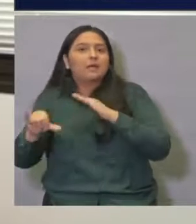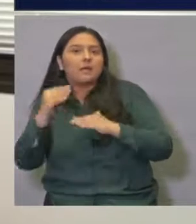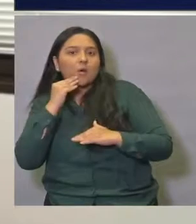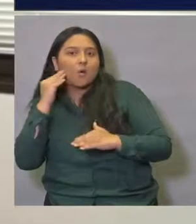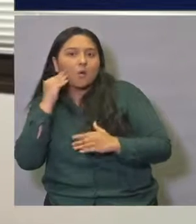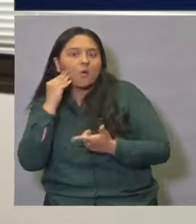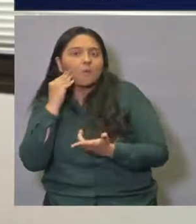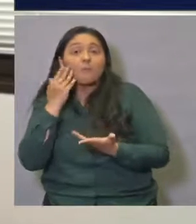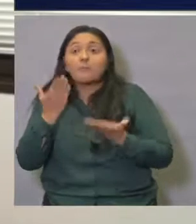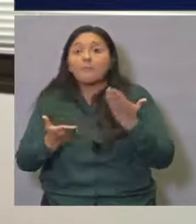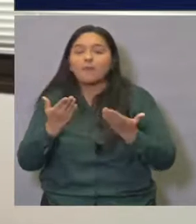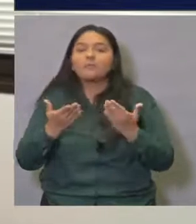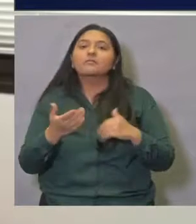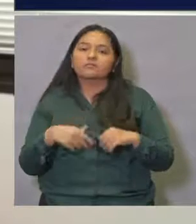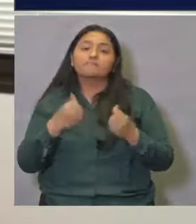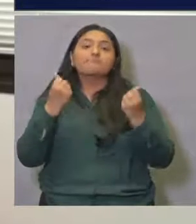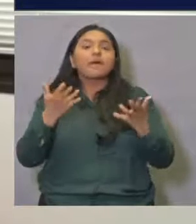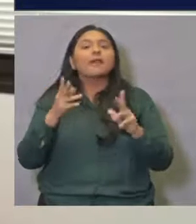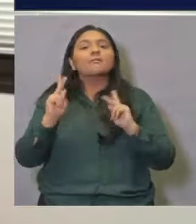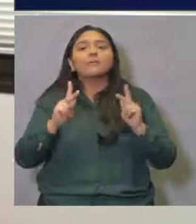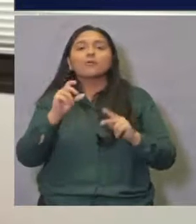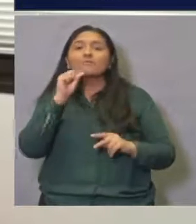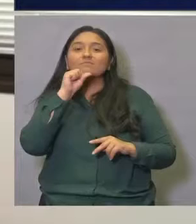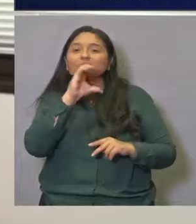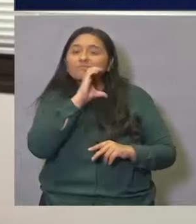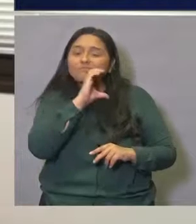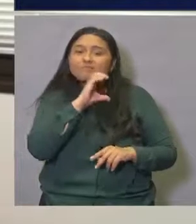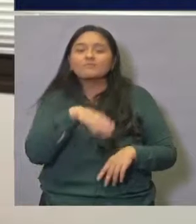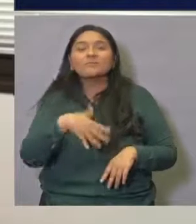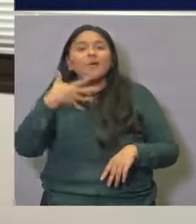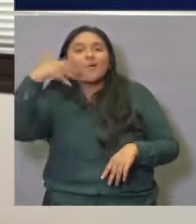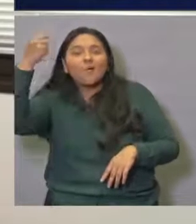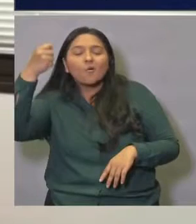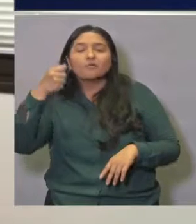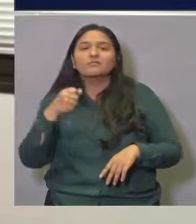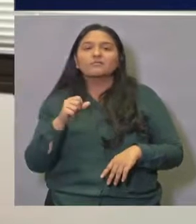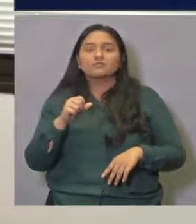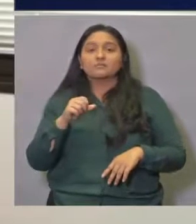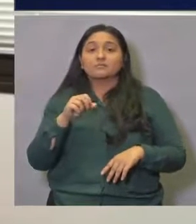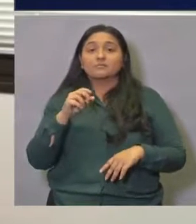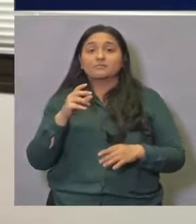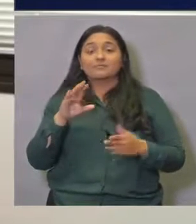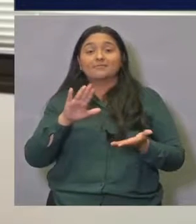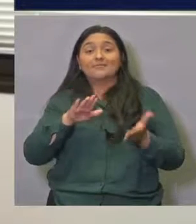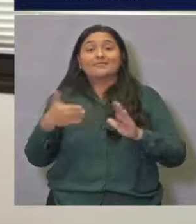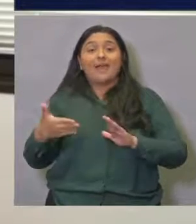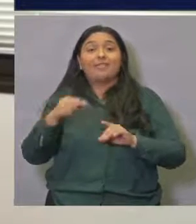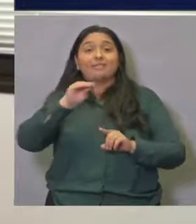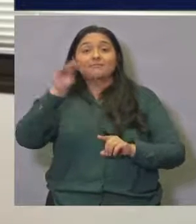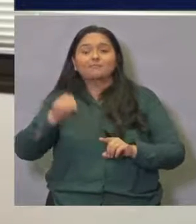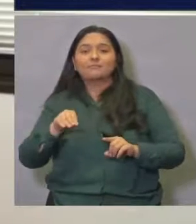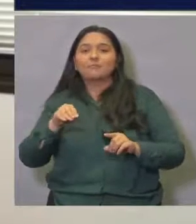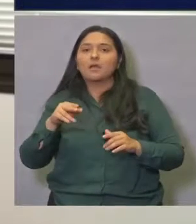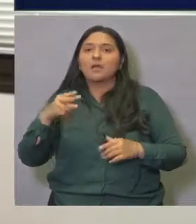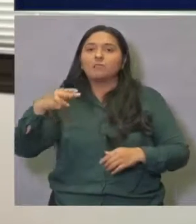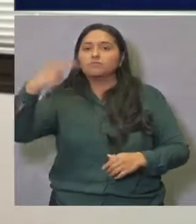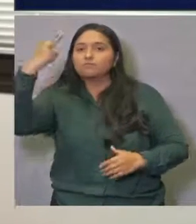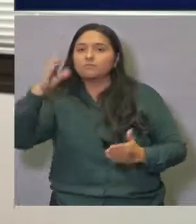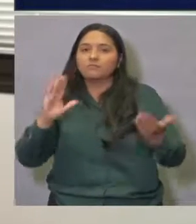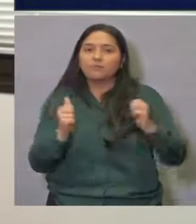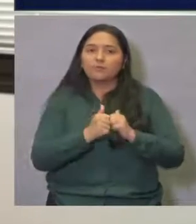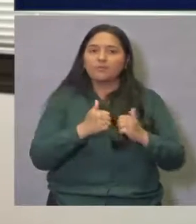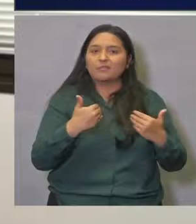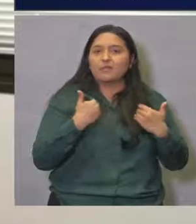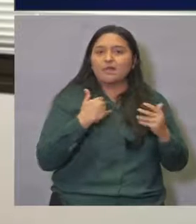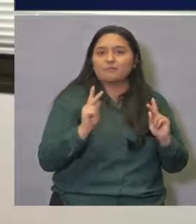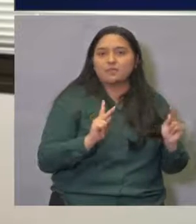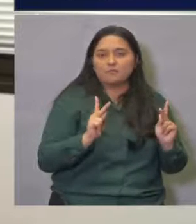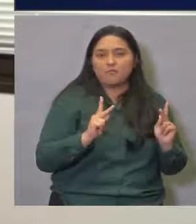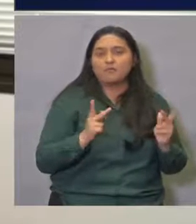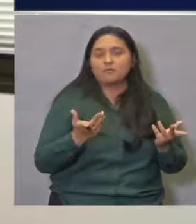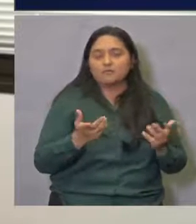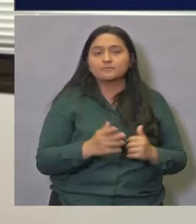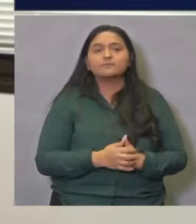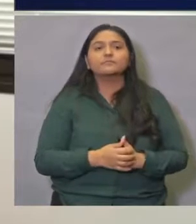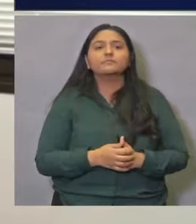RIESGO DE MUERTE.